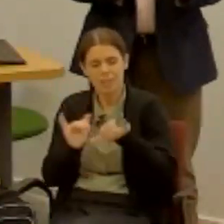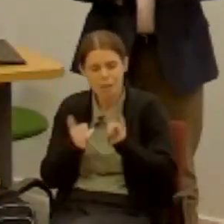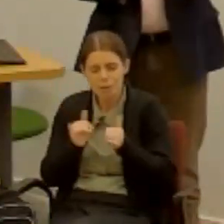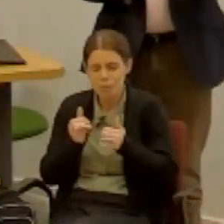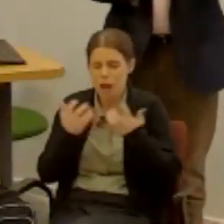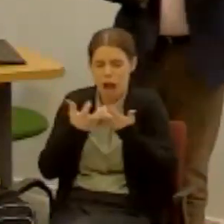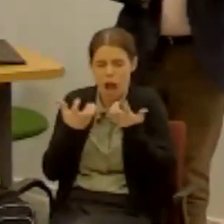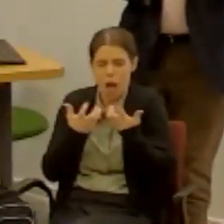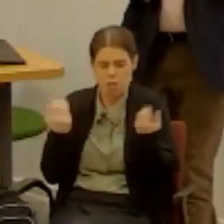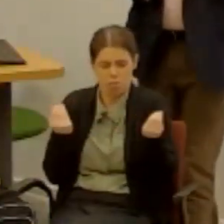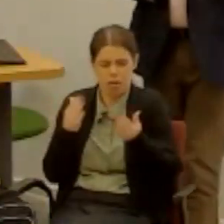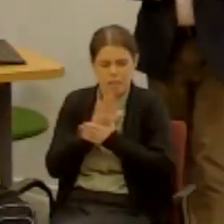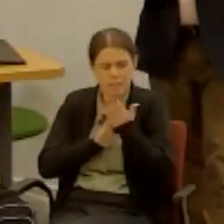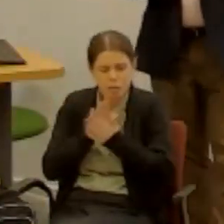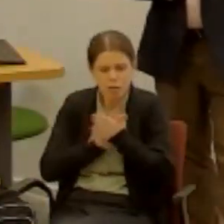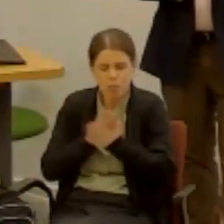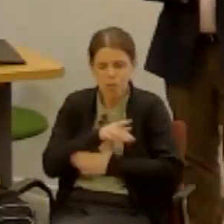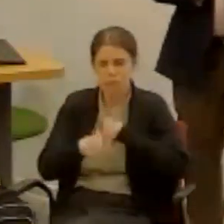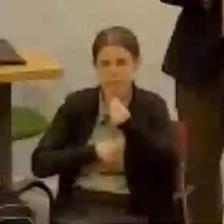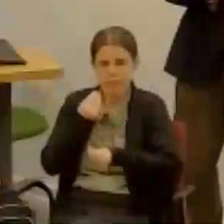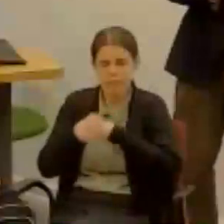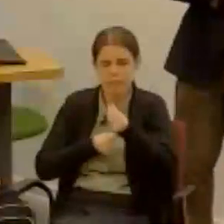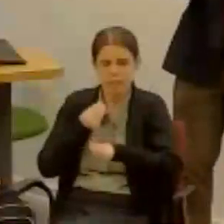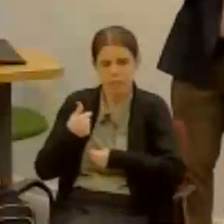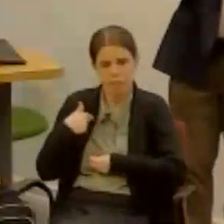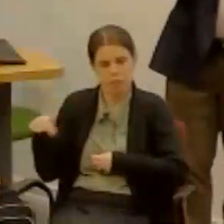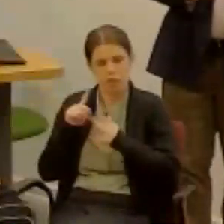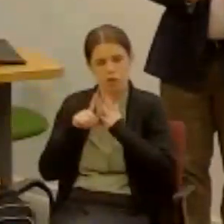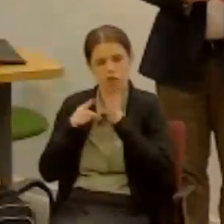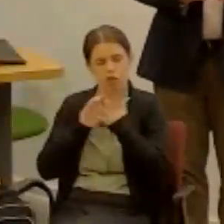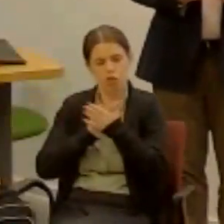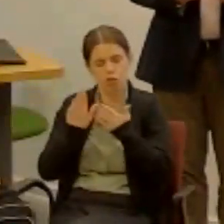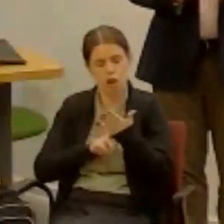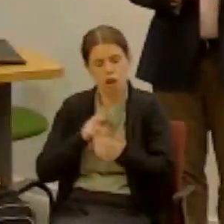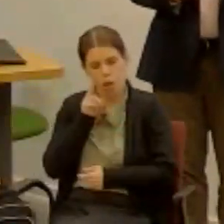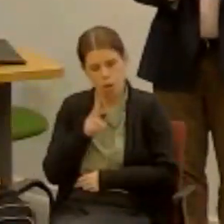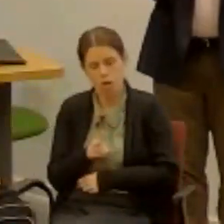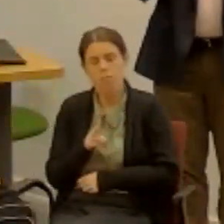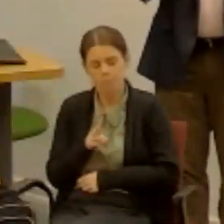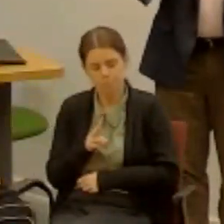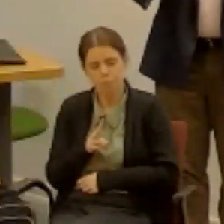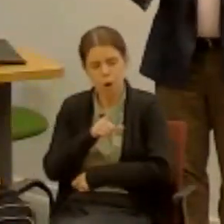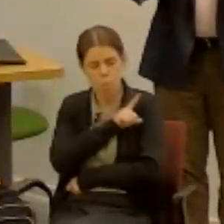So, you know, John and me. If John was a pathologist, he and I were looking at the case, and I'd say, Well, this looks like dimensionistic, John would say, Well, why?